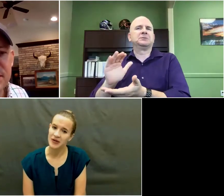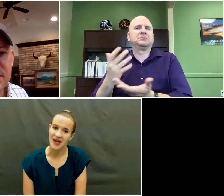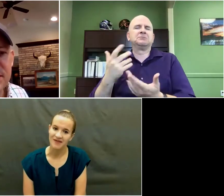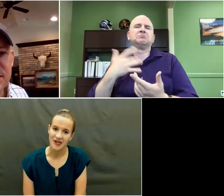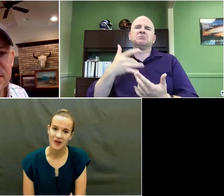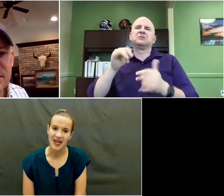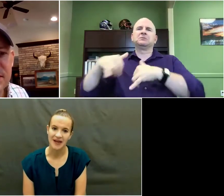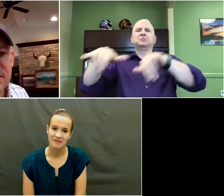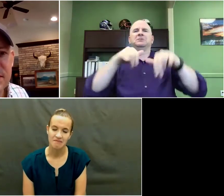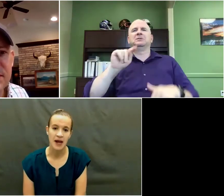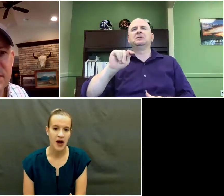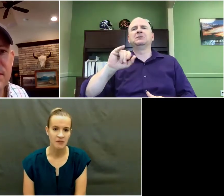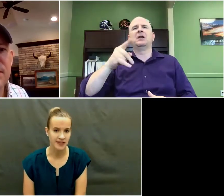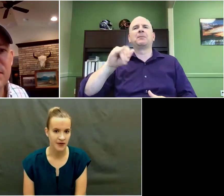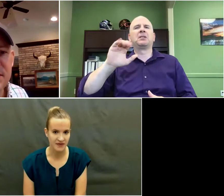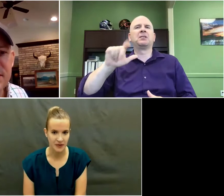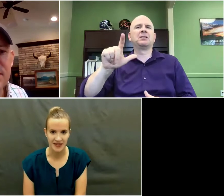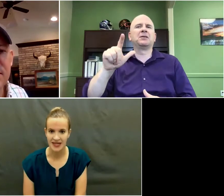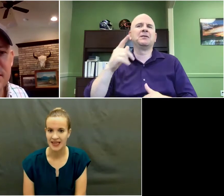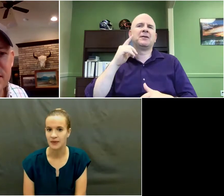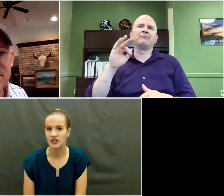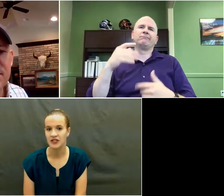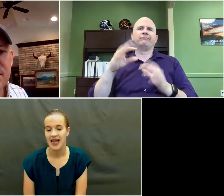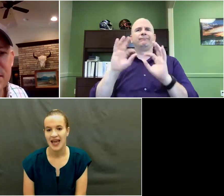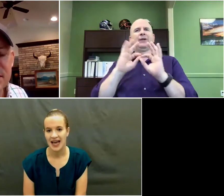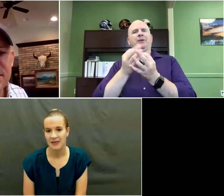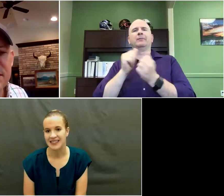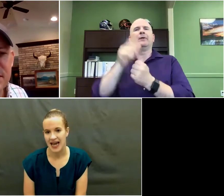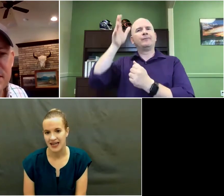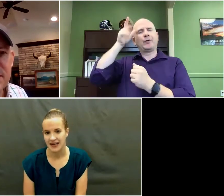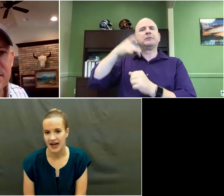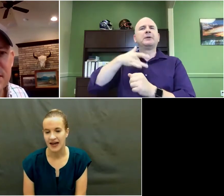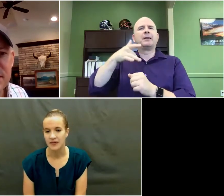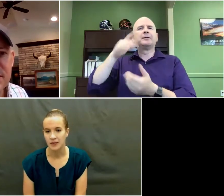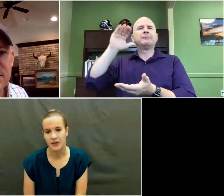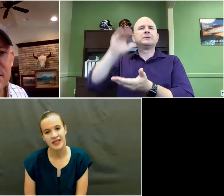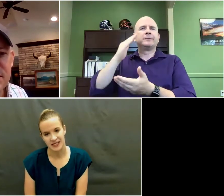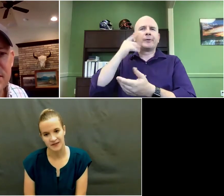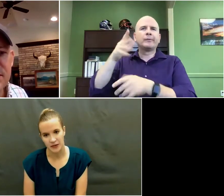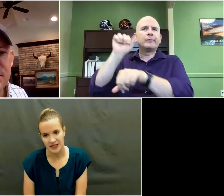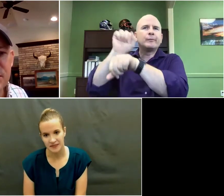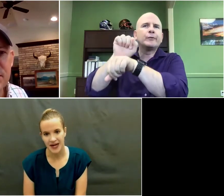enough to communicate. My mom was very fluent in sign language. And my dad was less fluent, but he